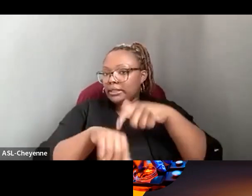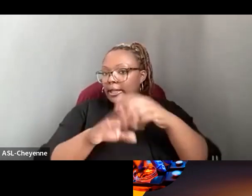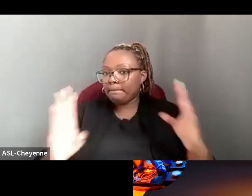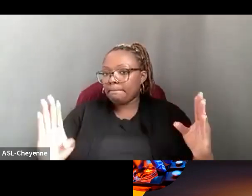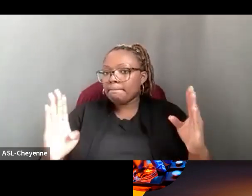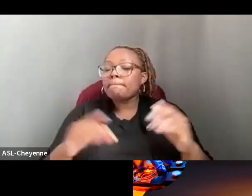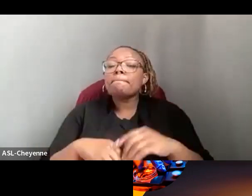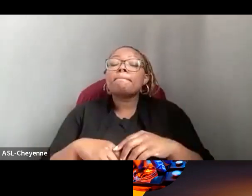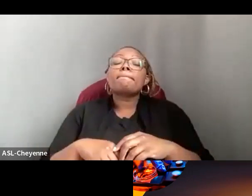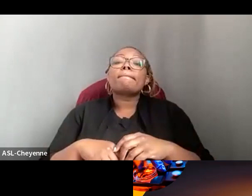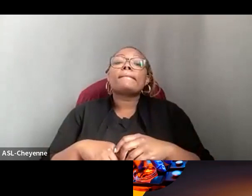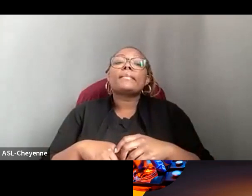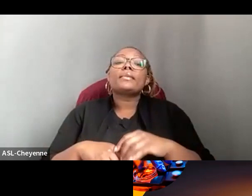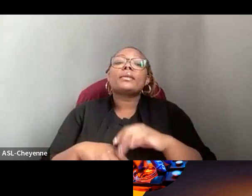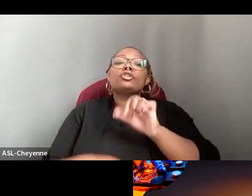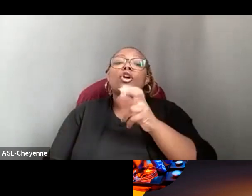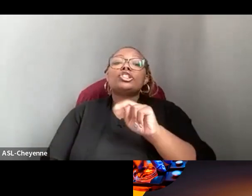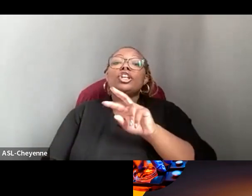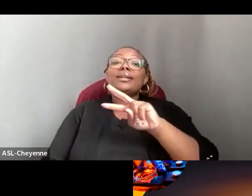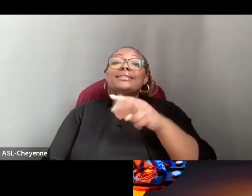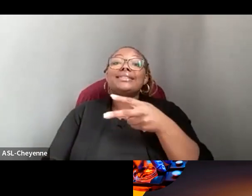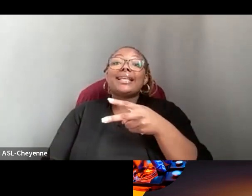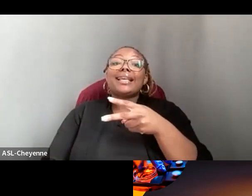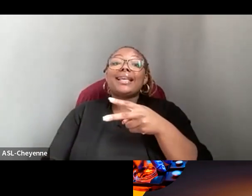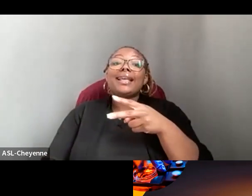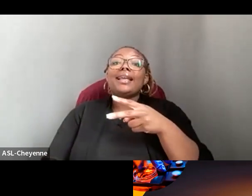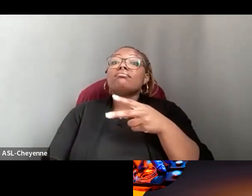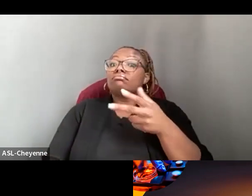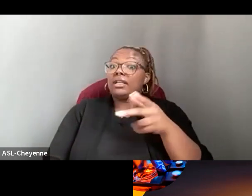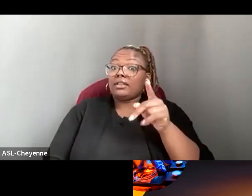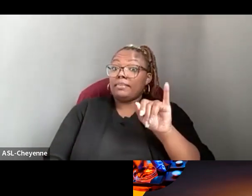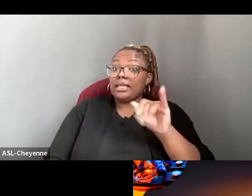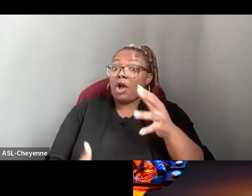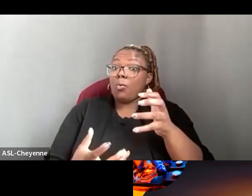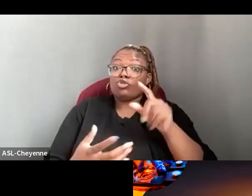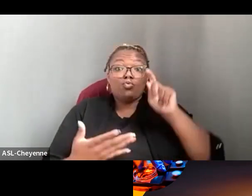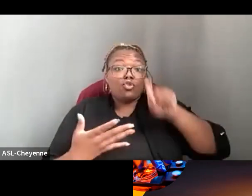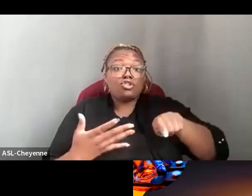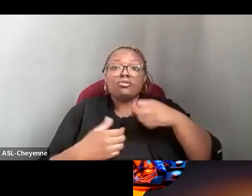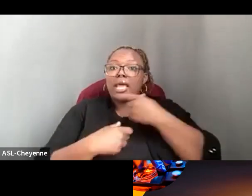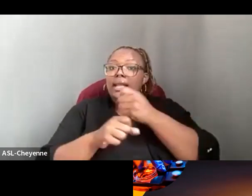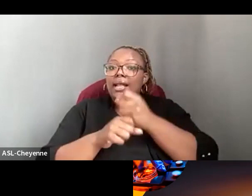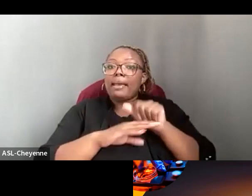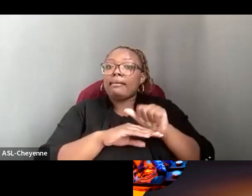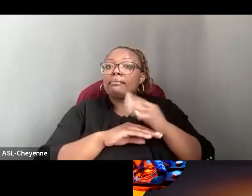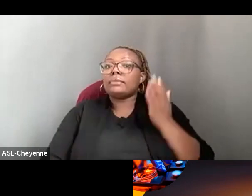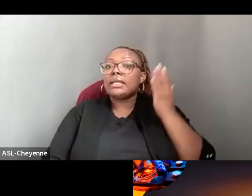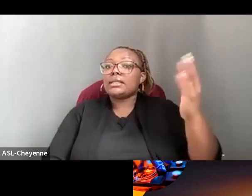So on January 2nd, if the PI wanted to or needed to, they could create and submit the project report.